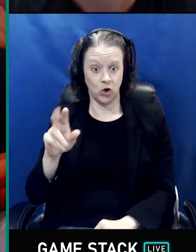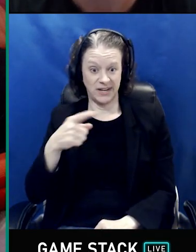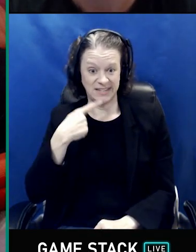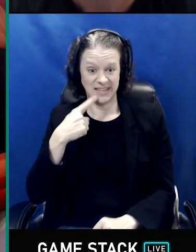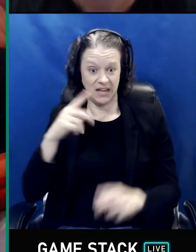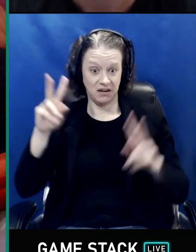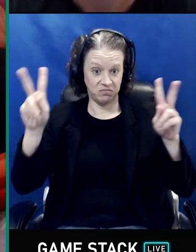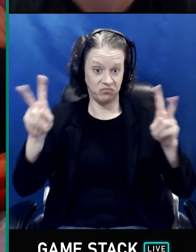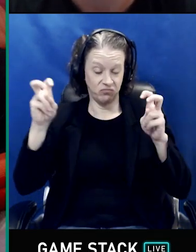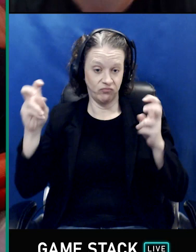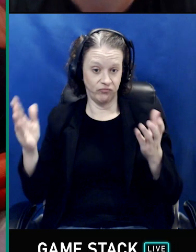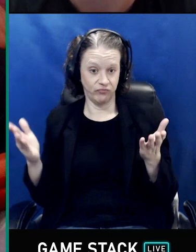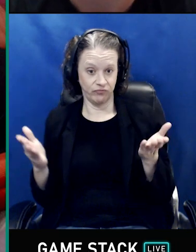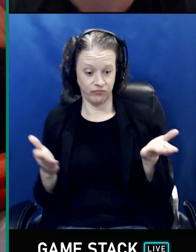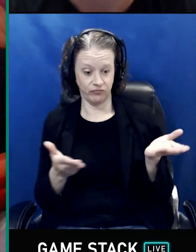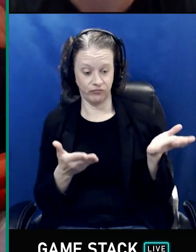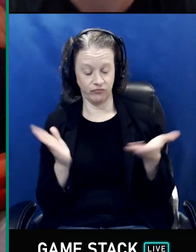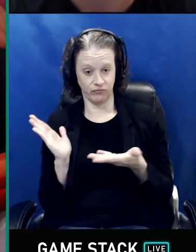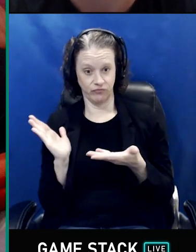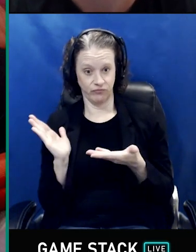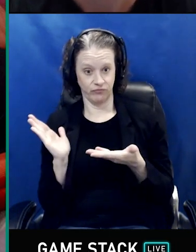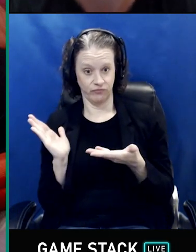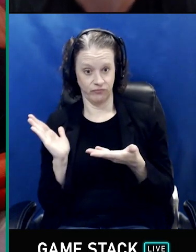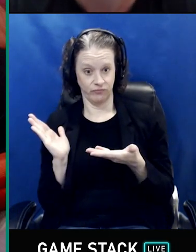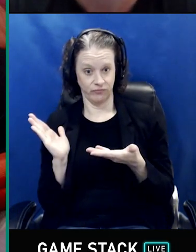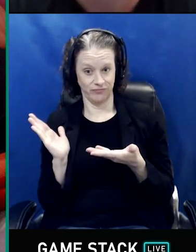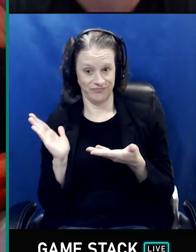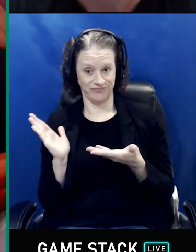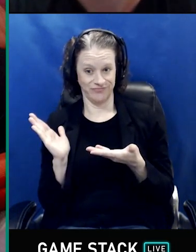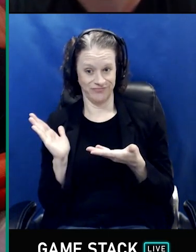"Bringing new Super Lucky's Tale to xCloud touch wasn't just easy.